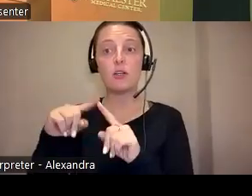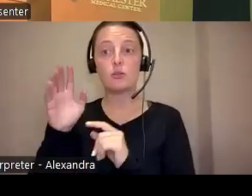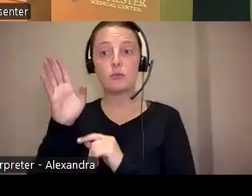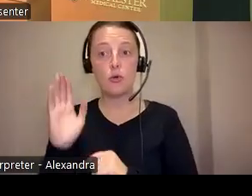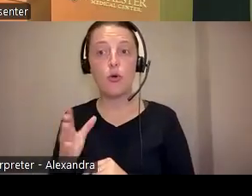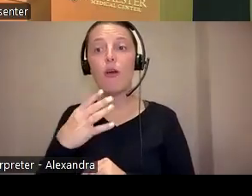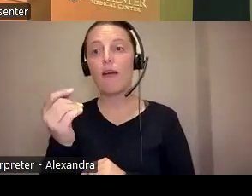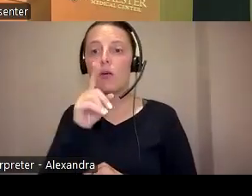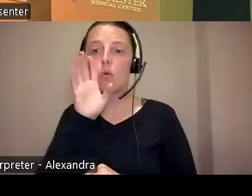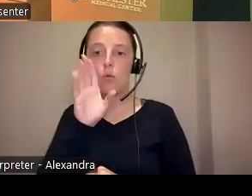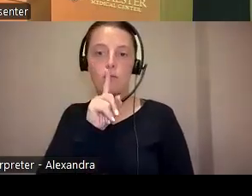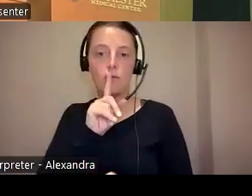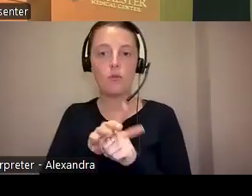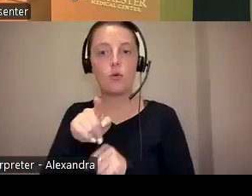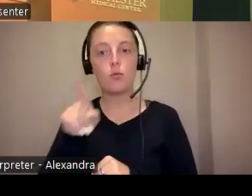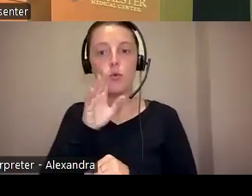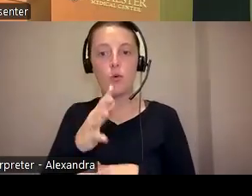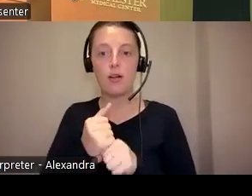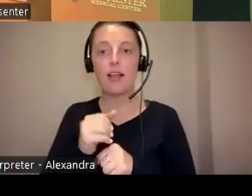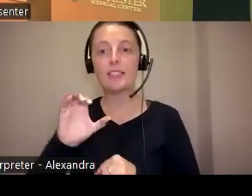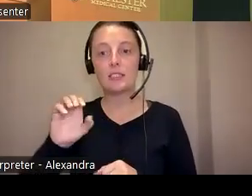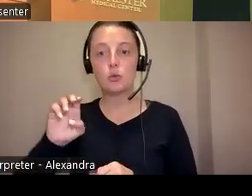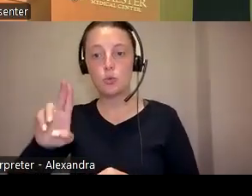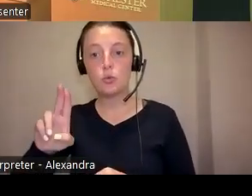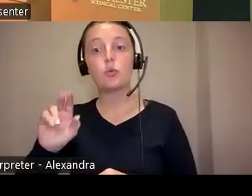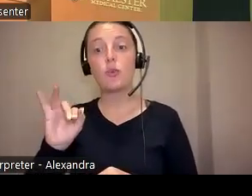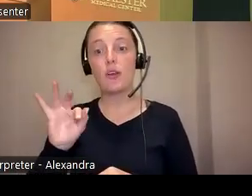credit. Um and so if that's important to you, you'll want to be sure that you complete it.